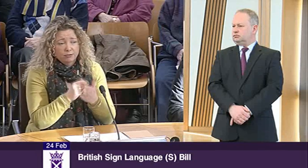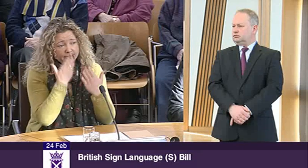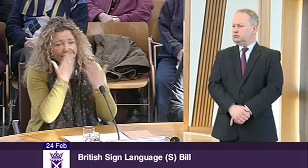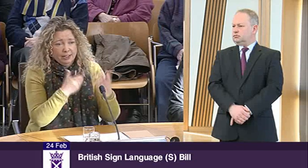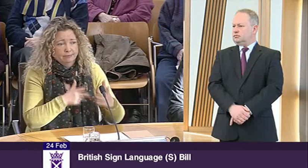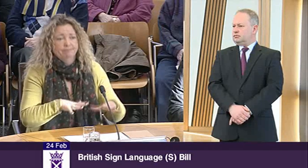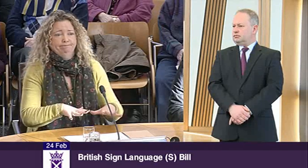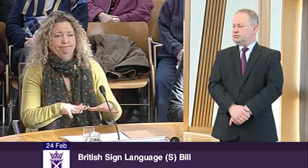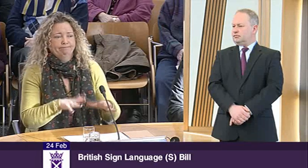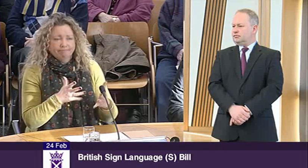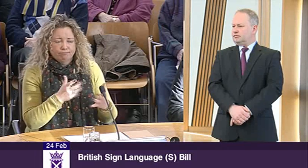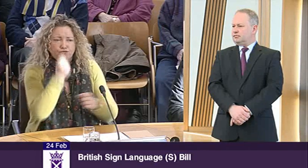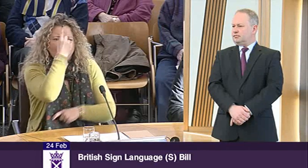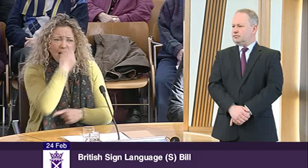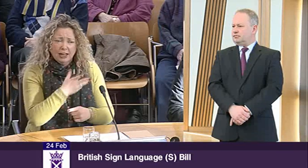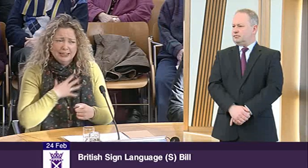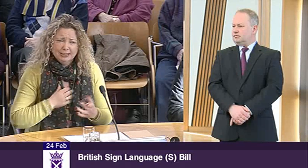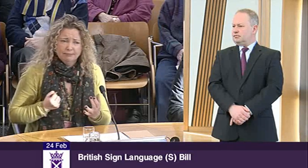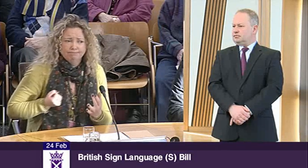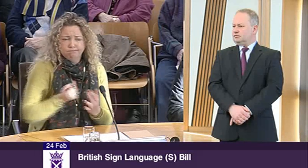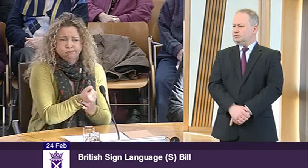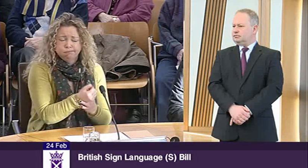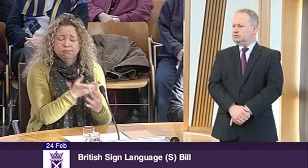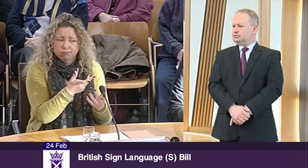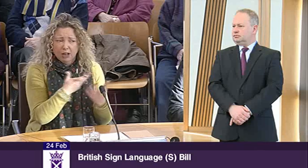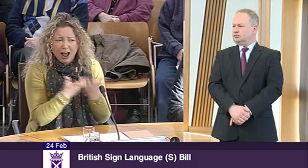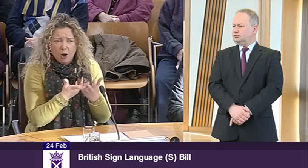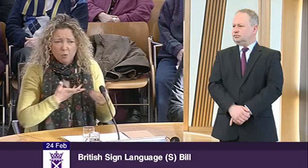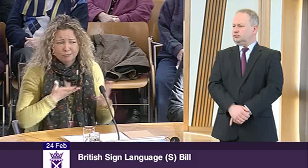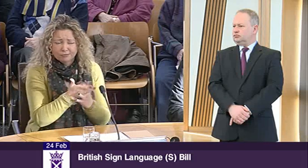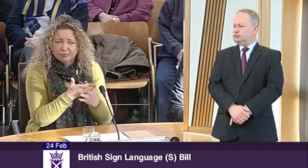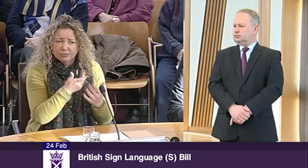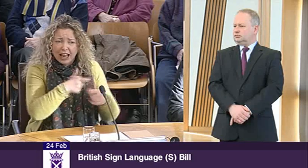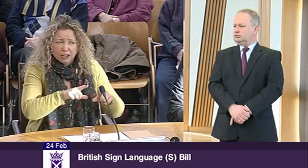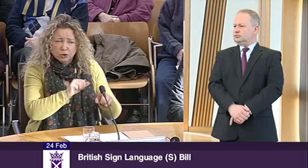in those situations means that people often give up. Deaf people end up having to do things